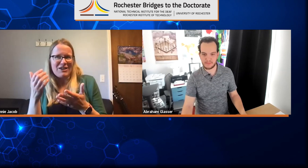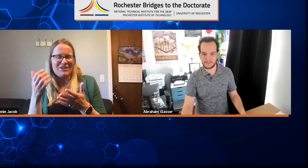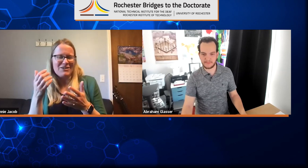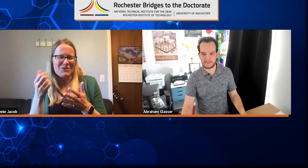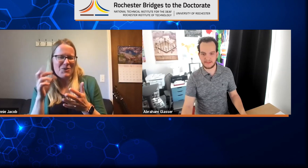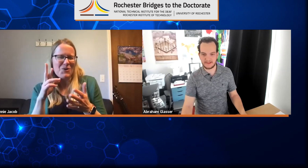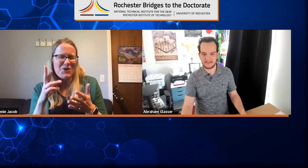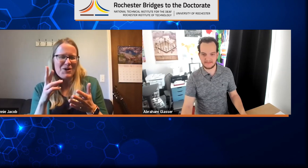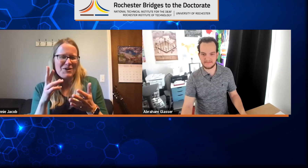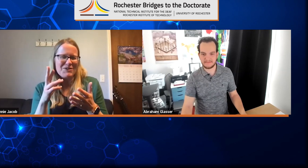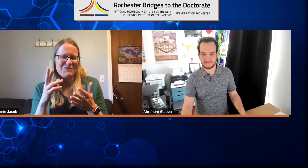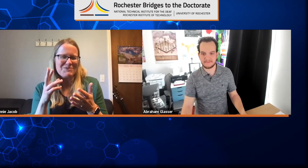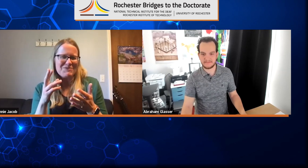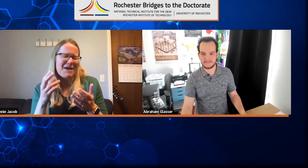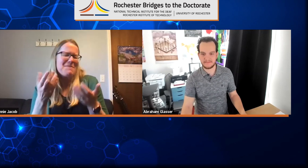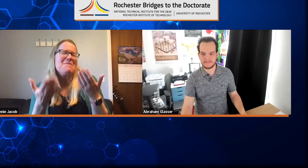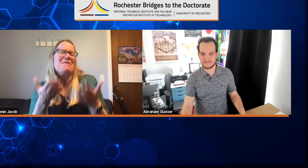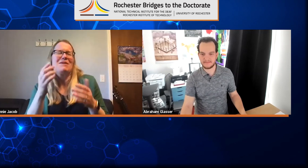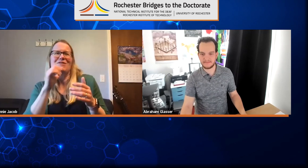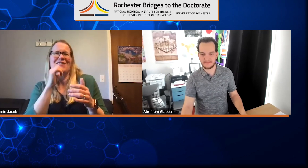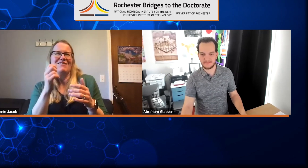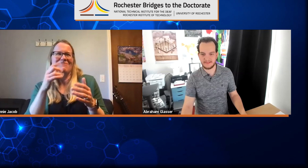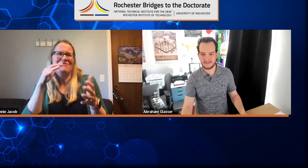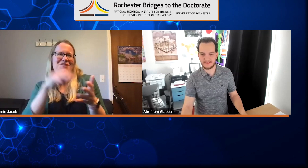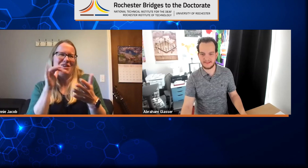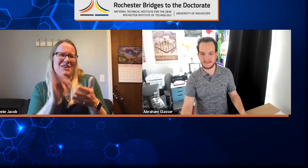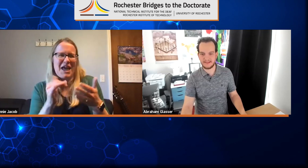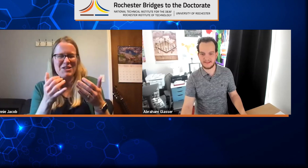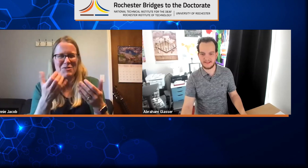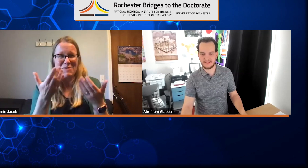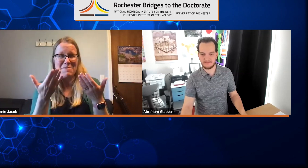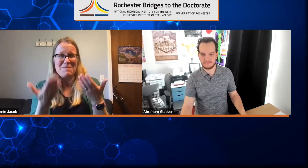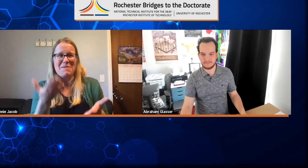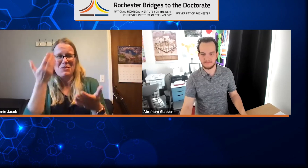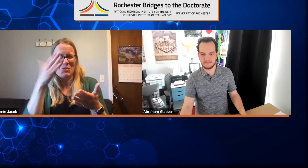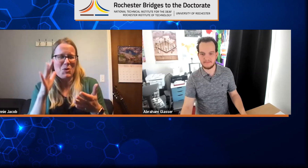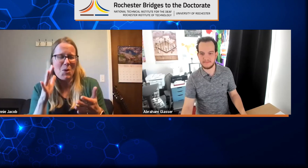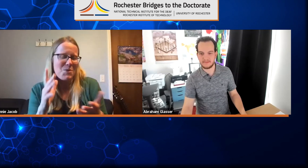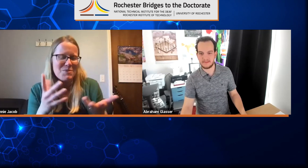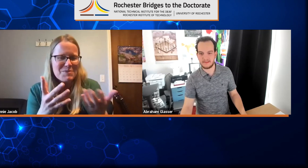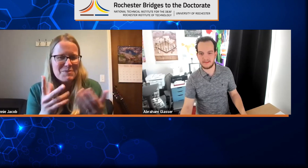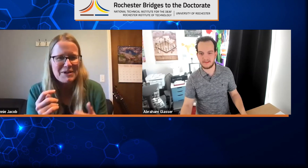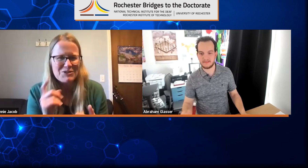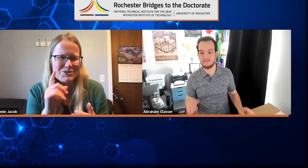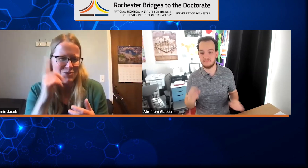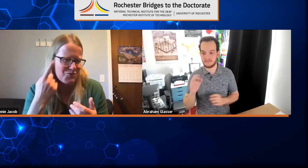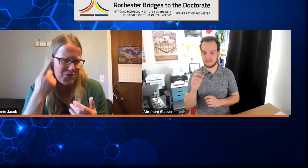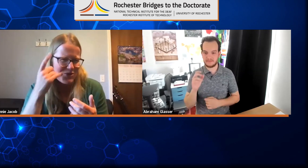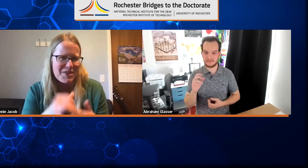that there was an interpreter behind the scenes. I mean, maybe you didn't really study that,